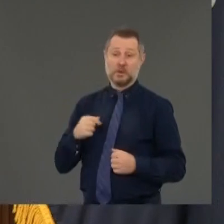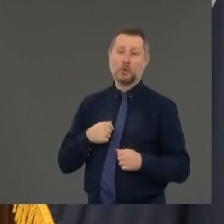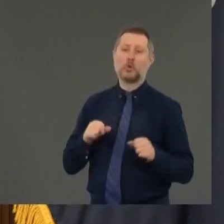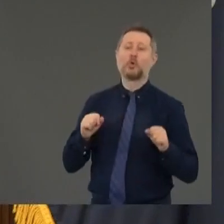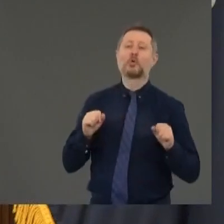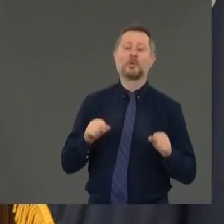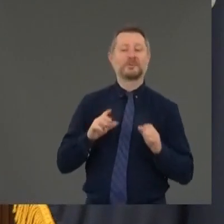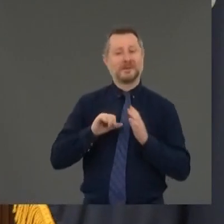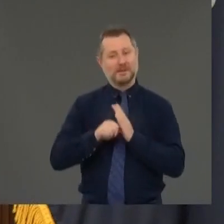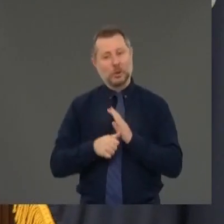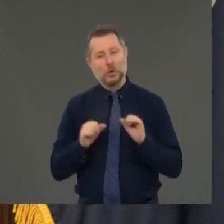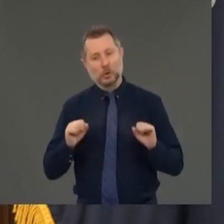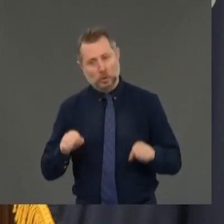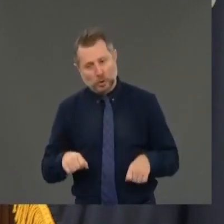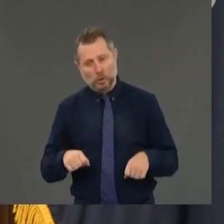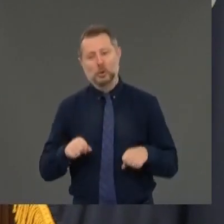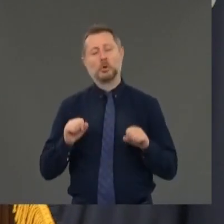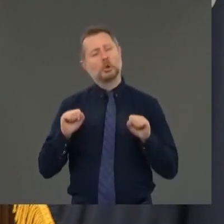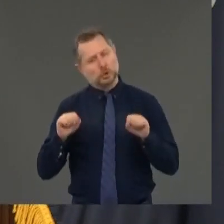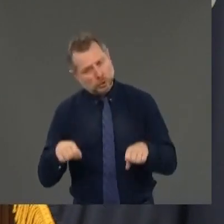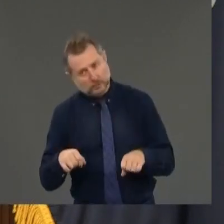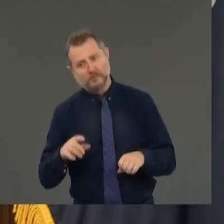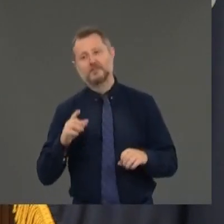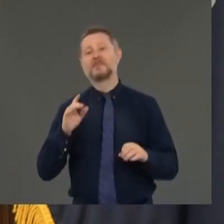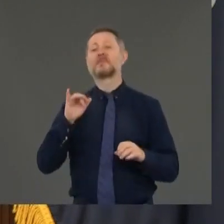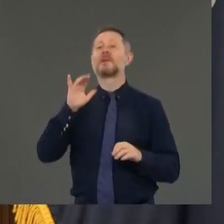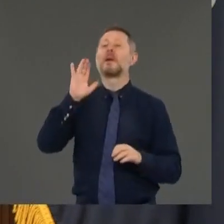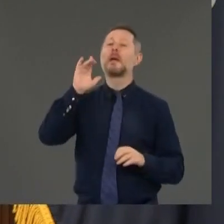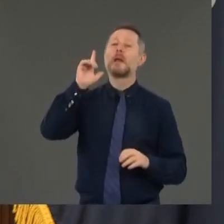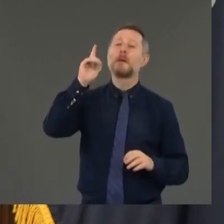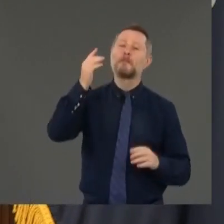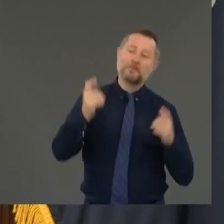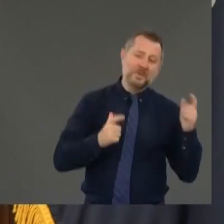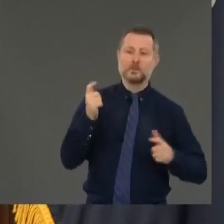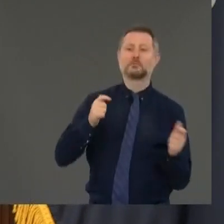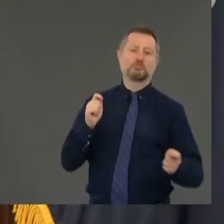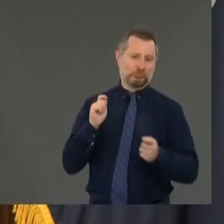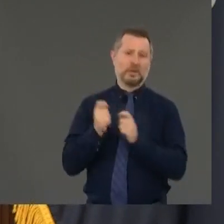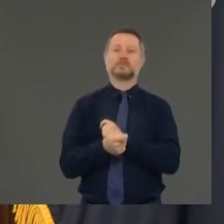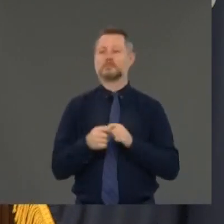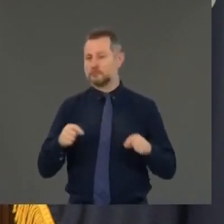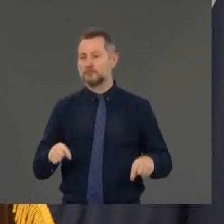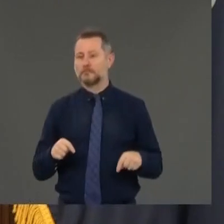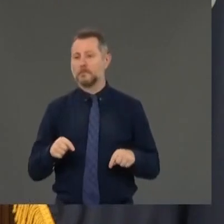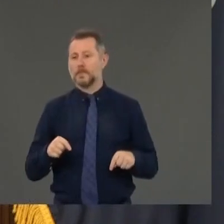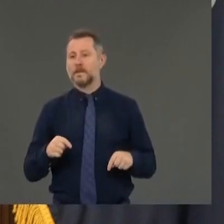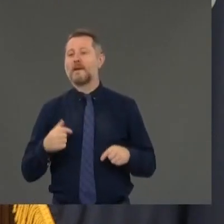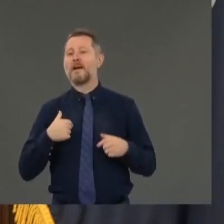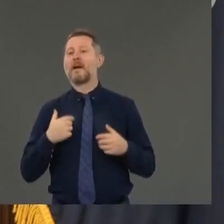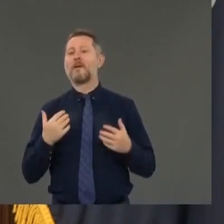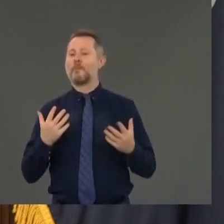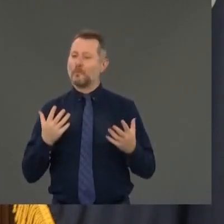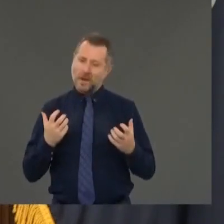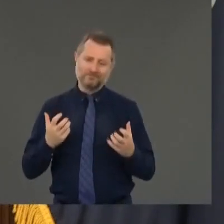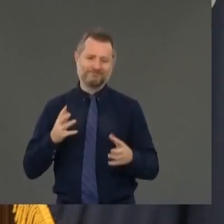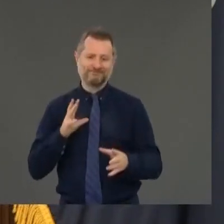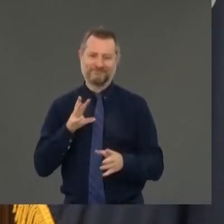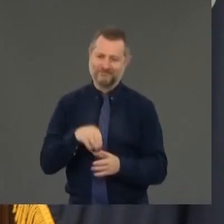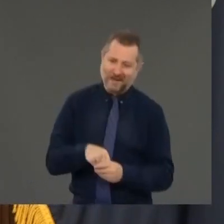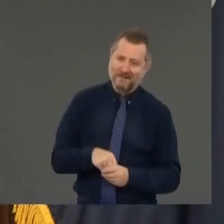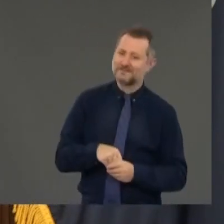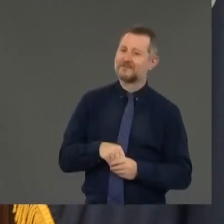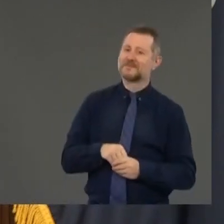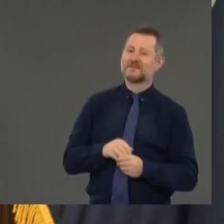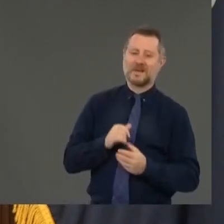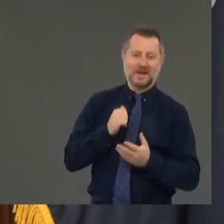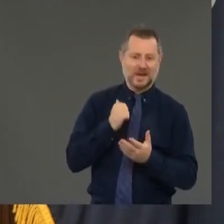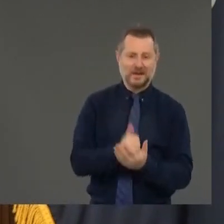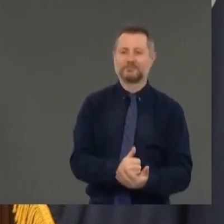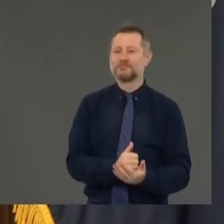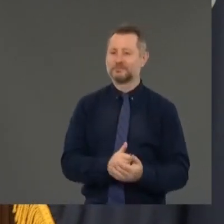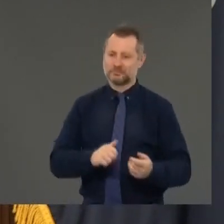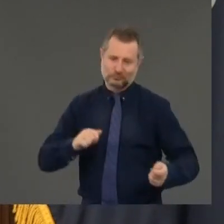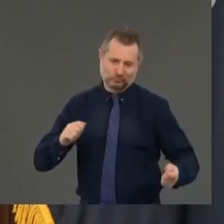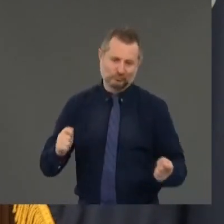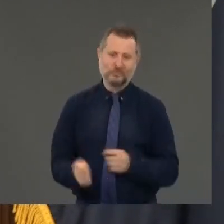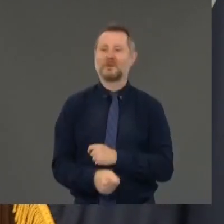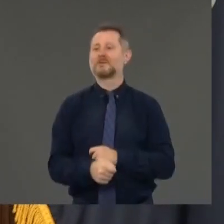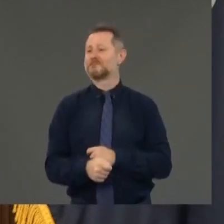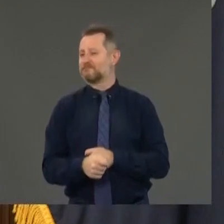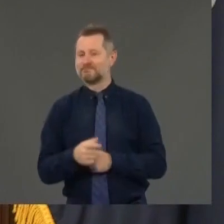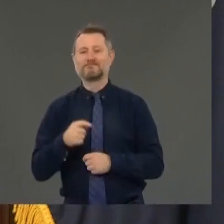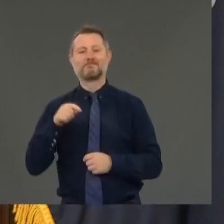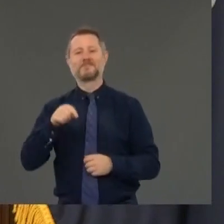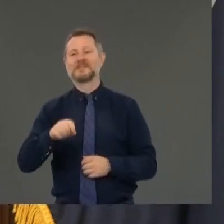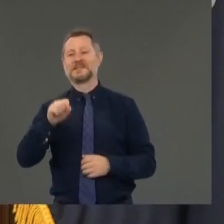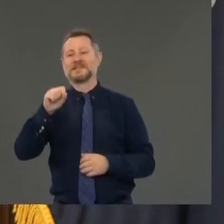BUT I THINK THIS IS A PERIOD